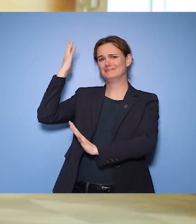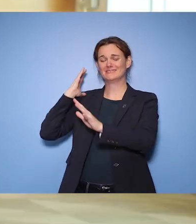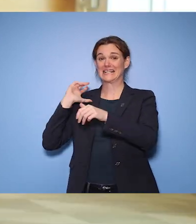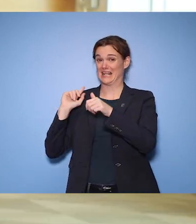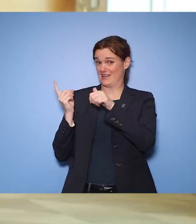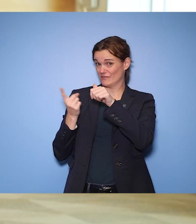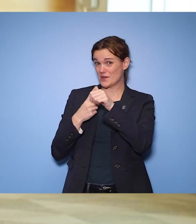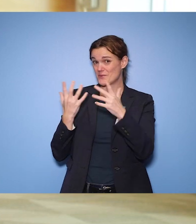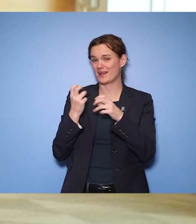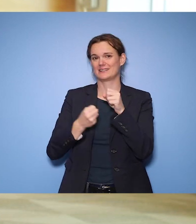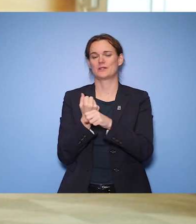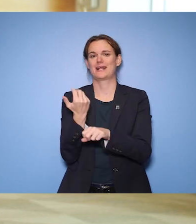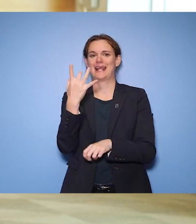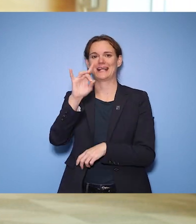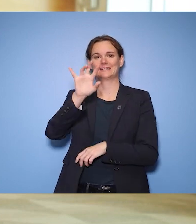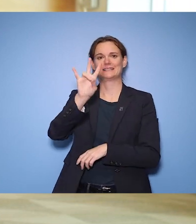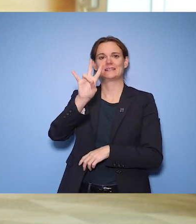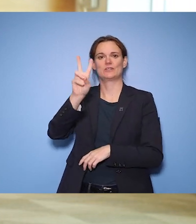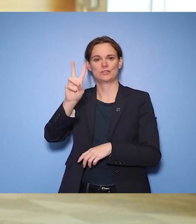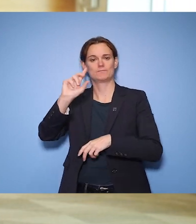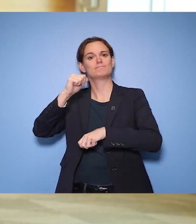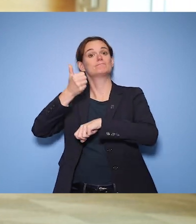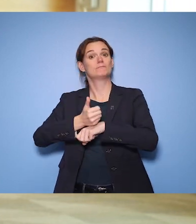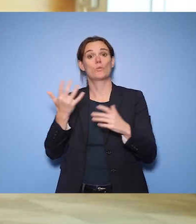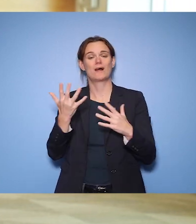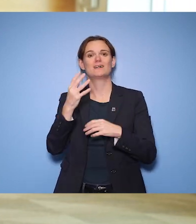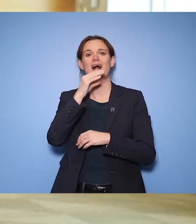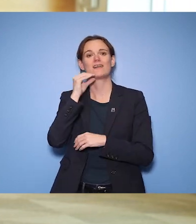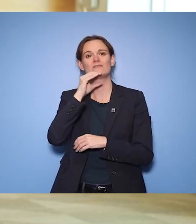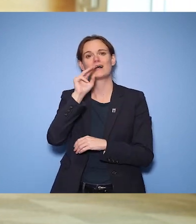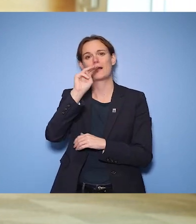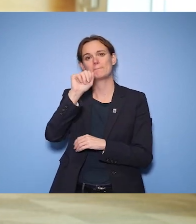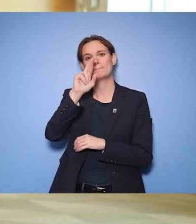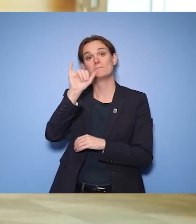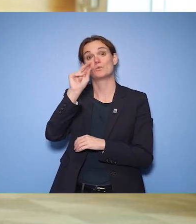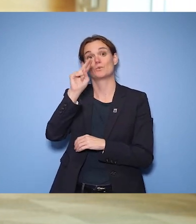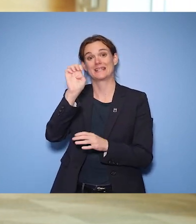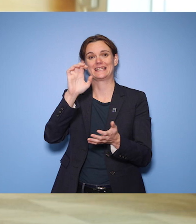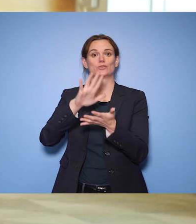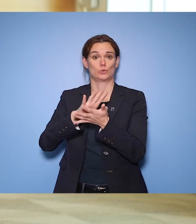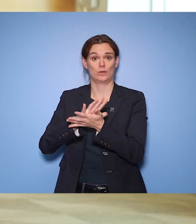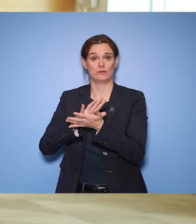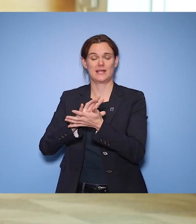dates to 1872 with the establishment of the Halifax Marine School. This tradition still